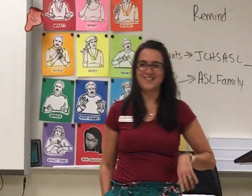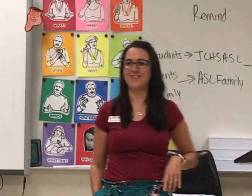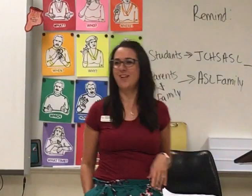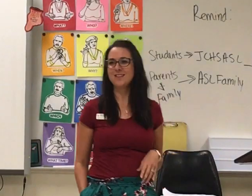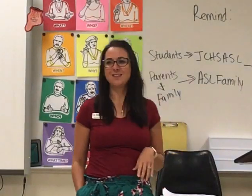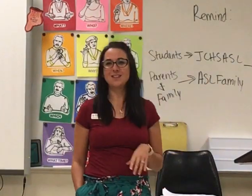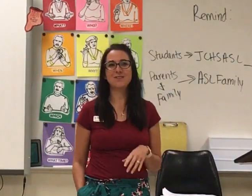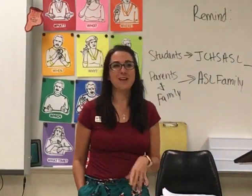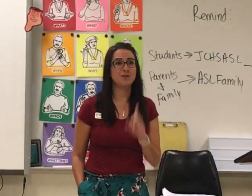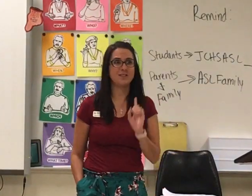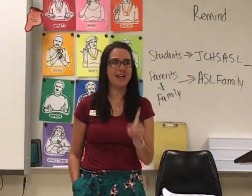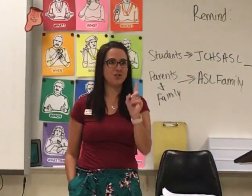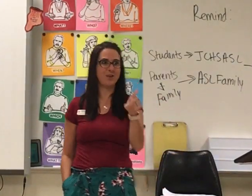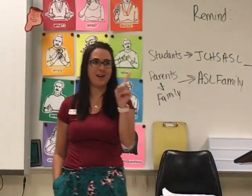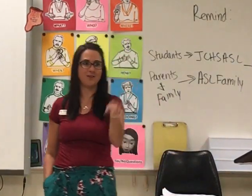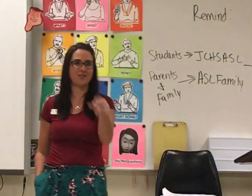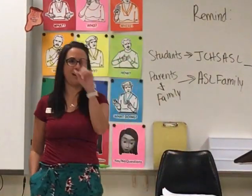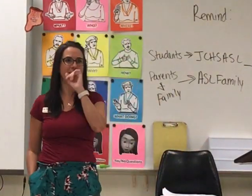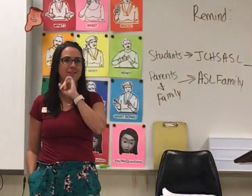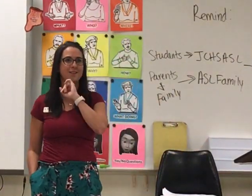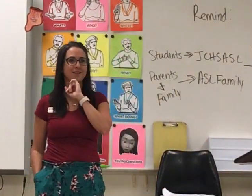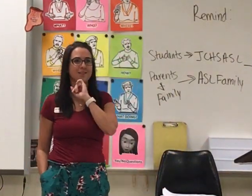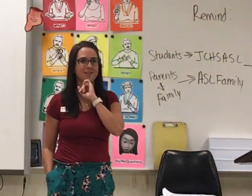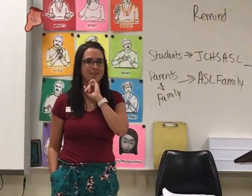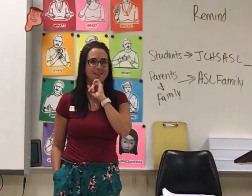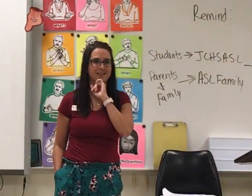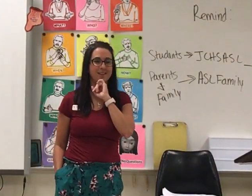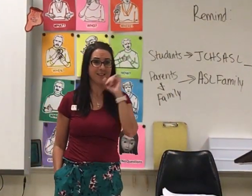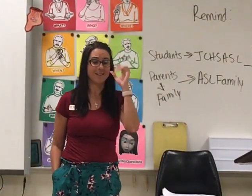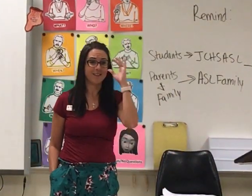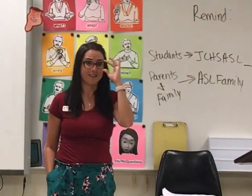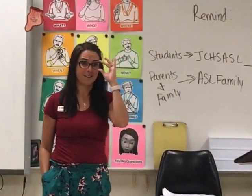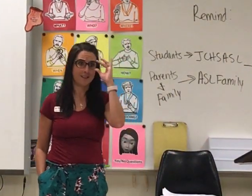it's lots and lots of minors that you can't understand